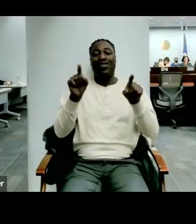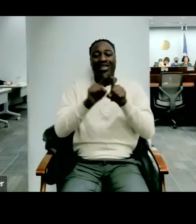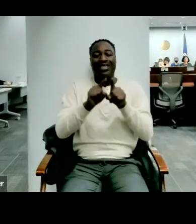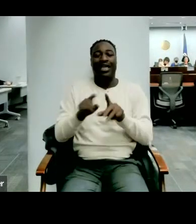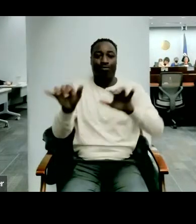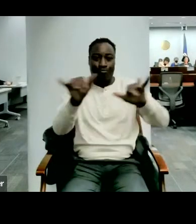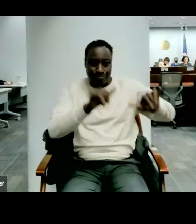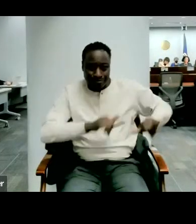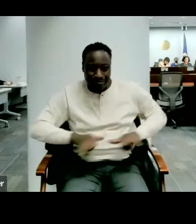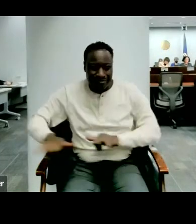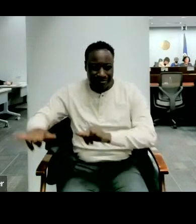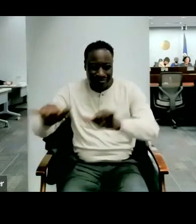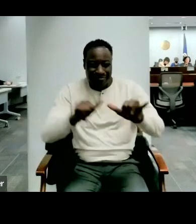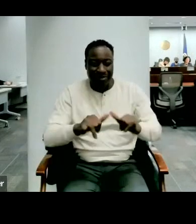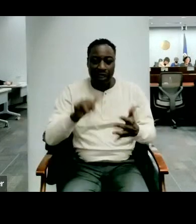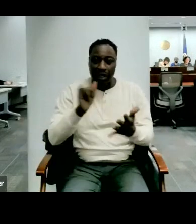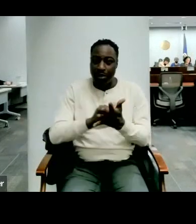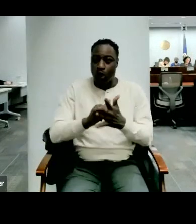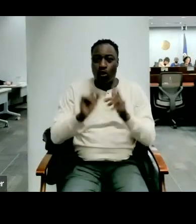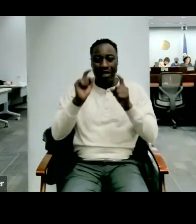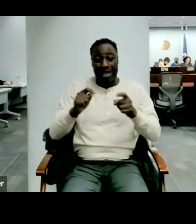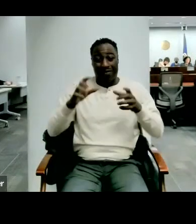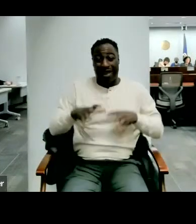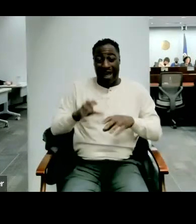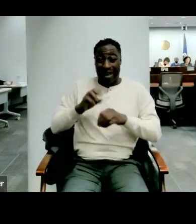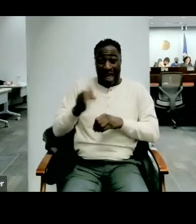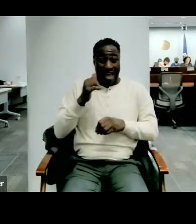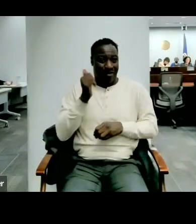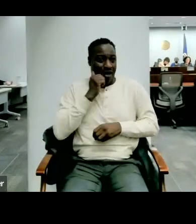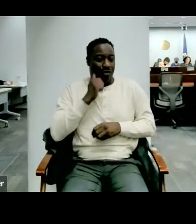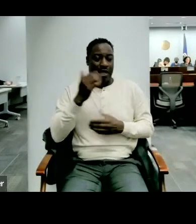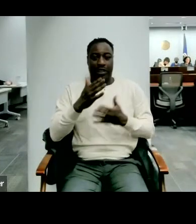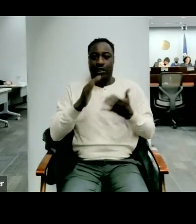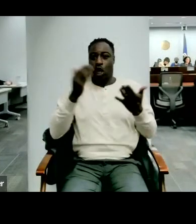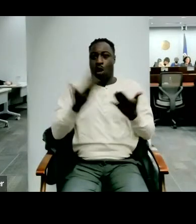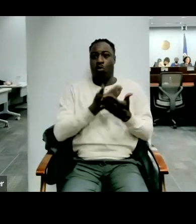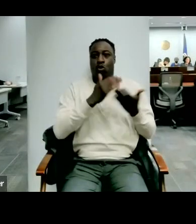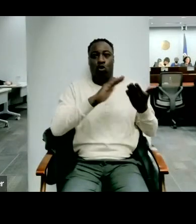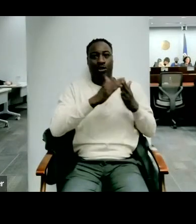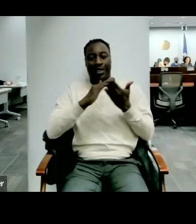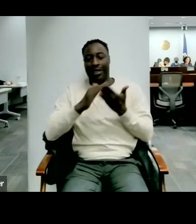It is impossible to give guidance clients every new day some new city or state is developing a